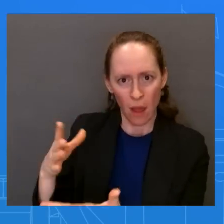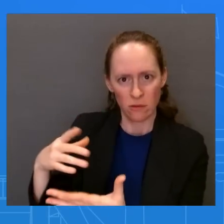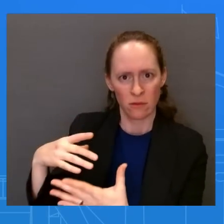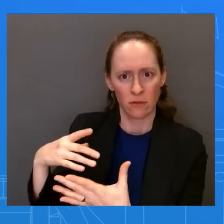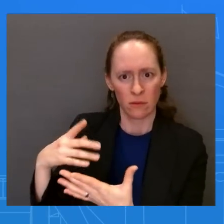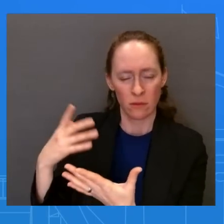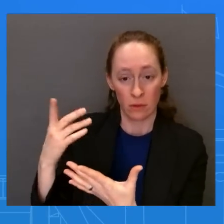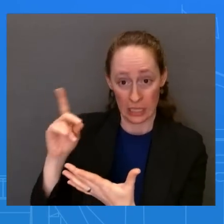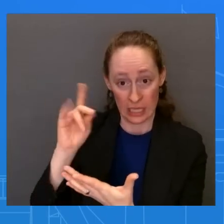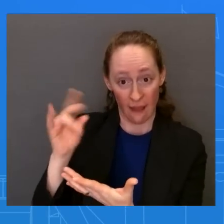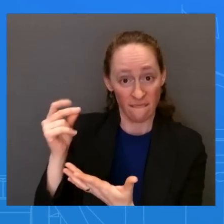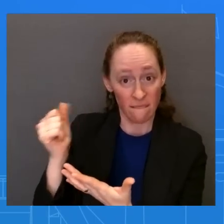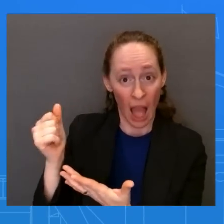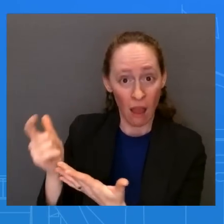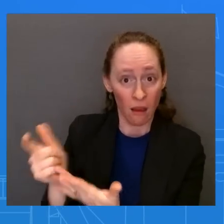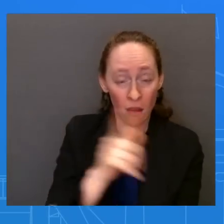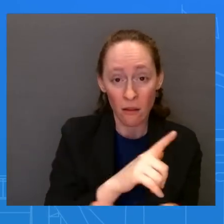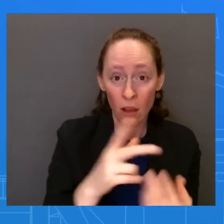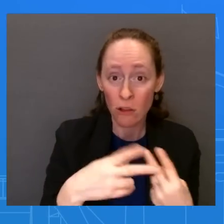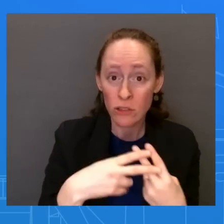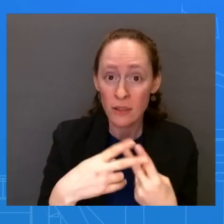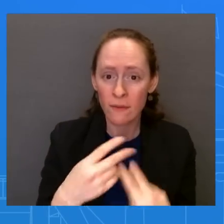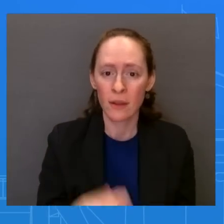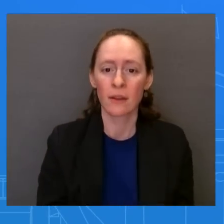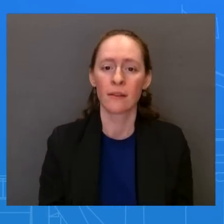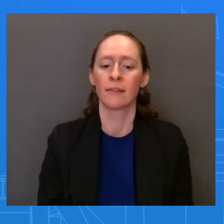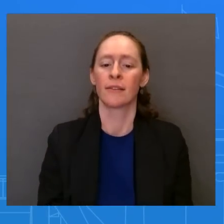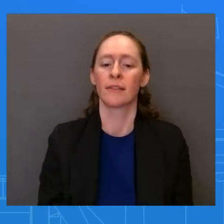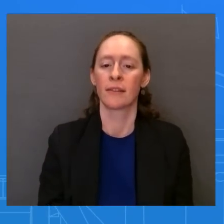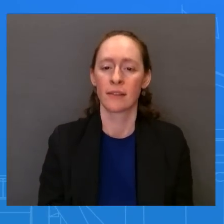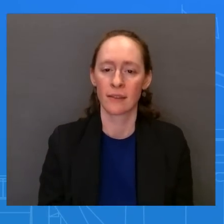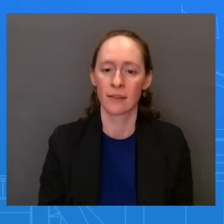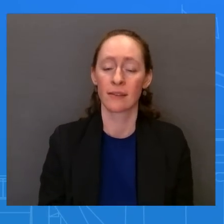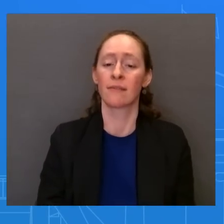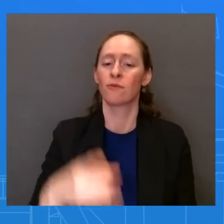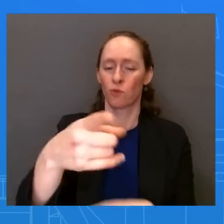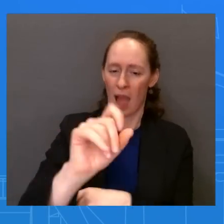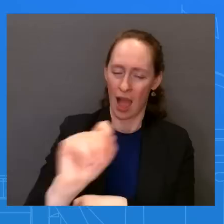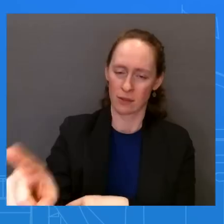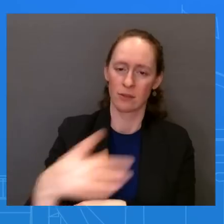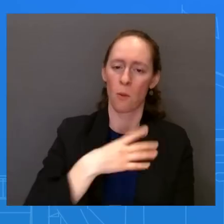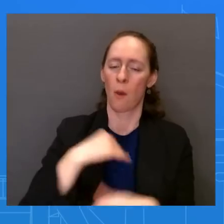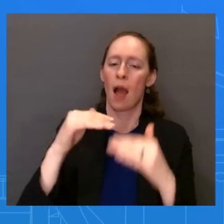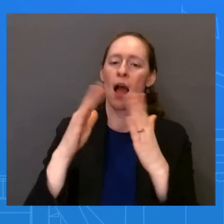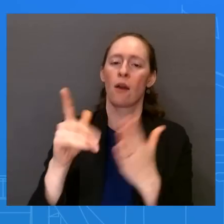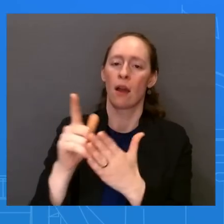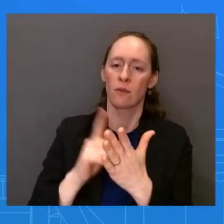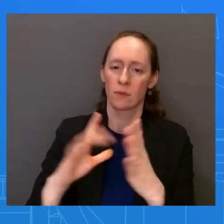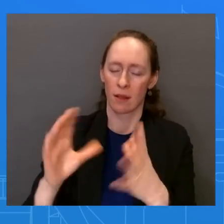at the White House Counsel's Office. They will be able to address that particular questions. I'm just not going to address something